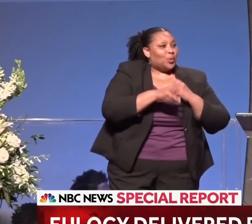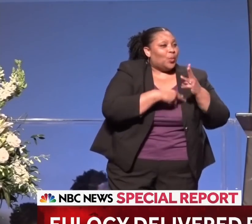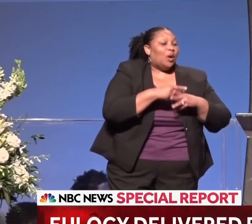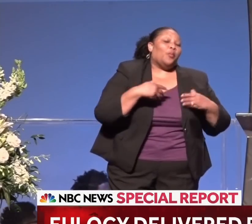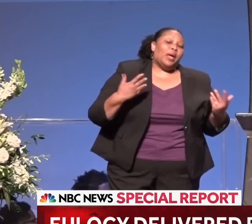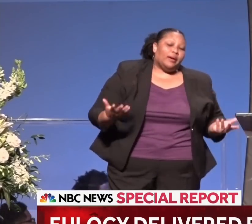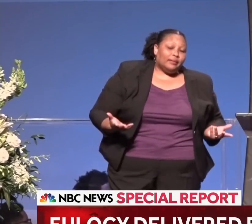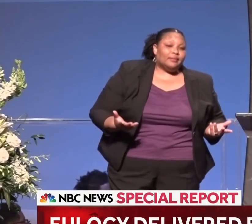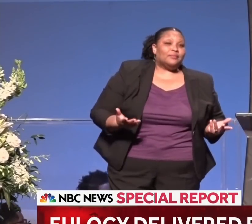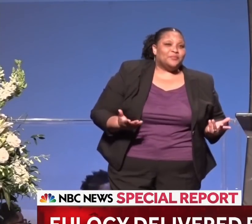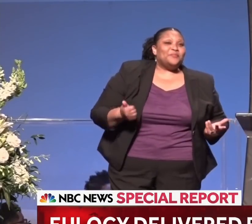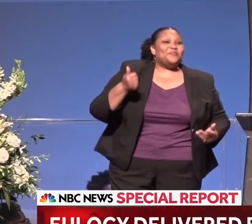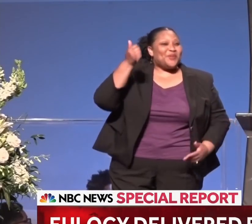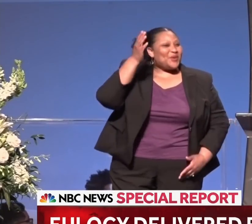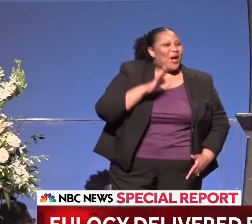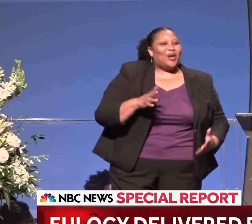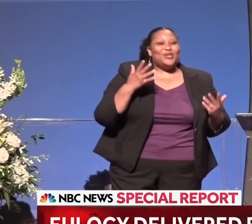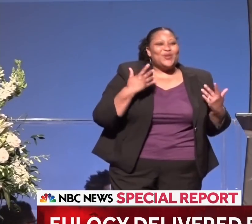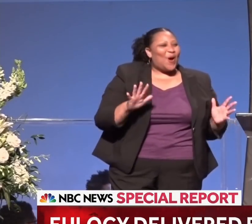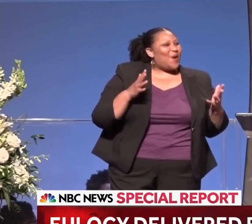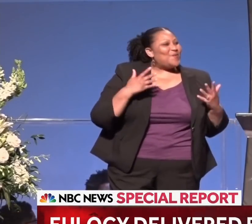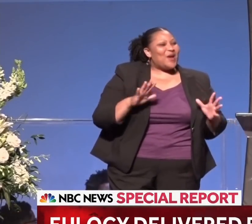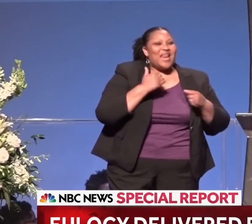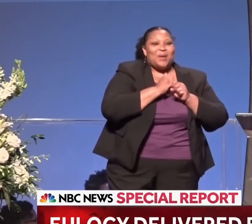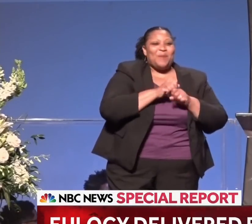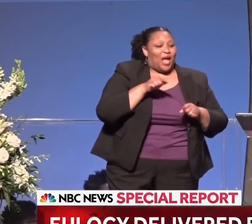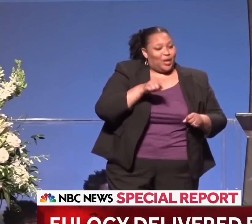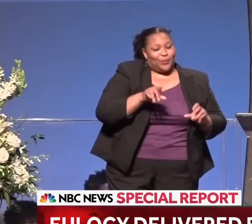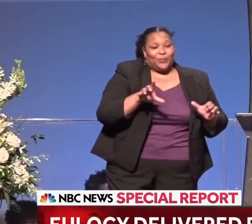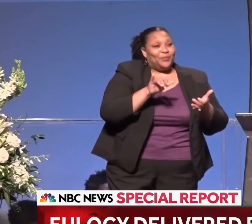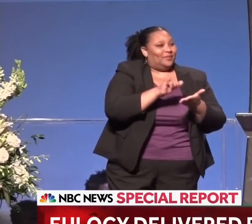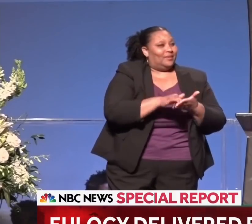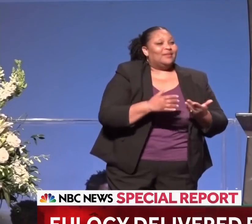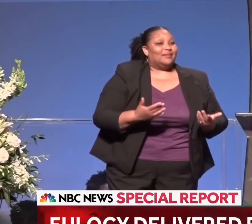OF "THE NEW YORK TIMES" THIS MORNING, YOU SAID YOU WANTED TO MORNING, YOU SAID YOU WANTED TO